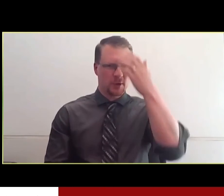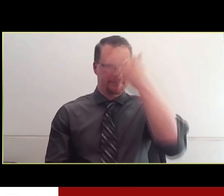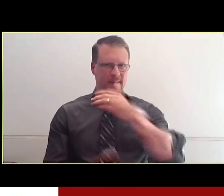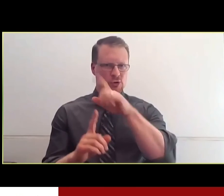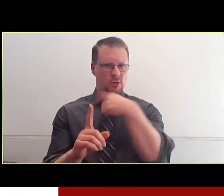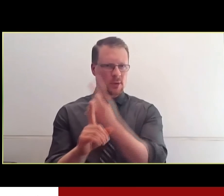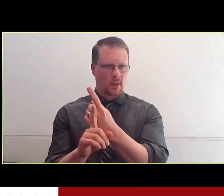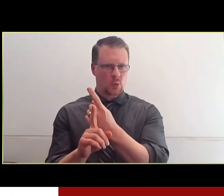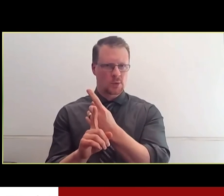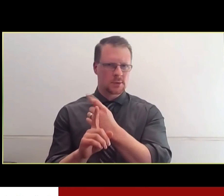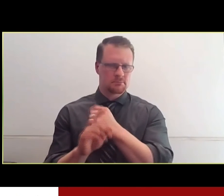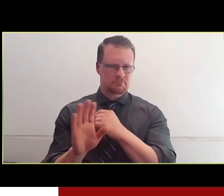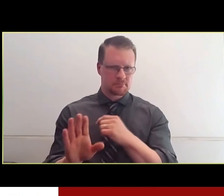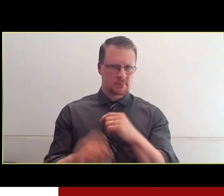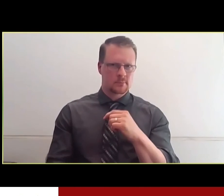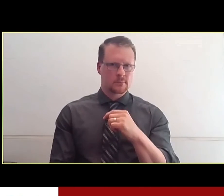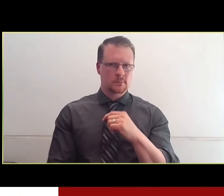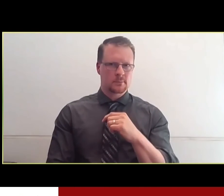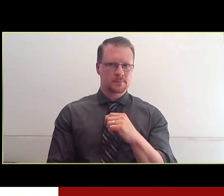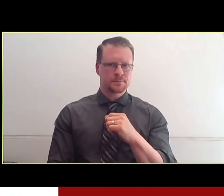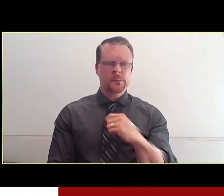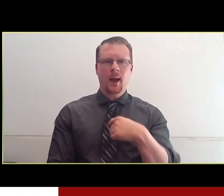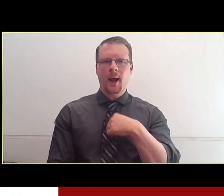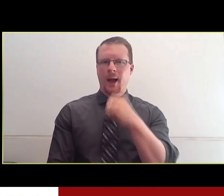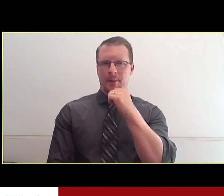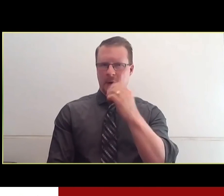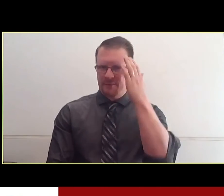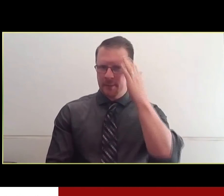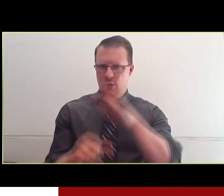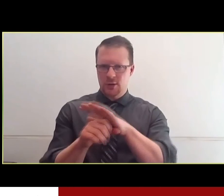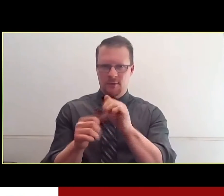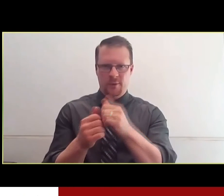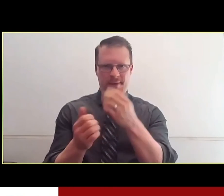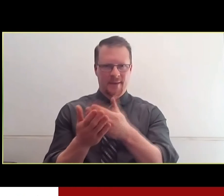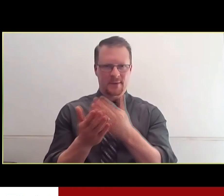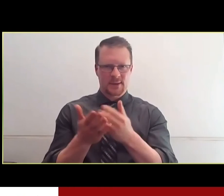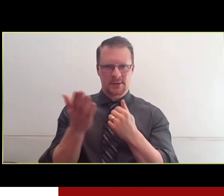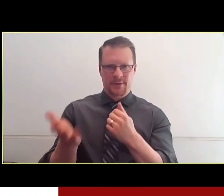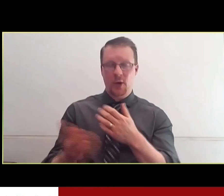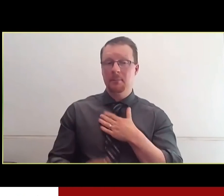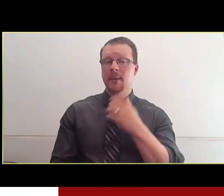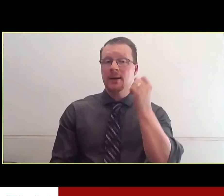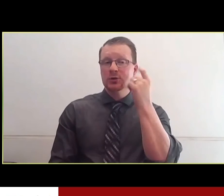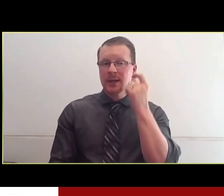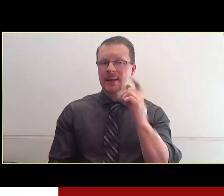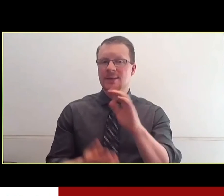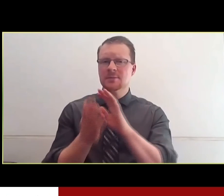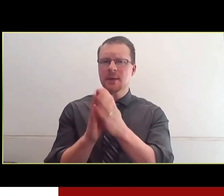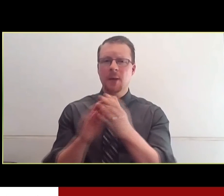I don't mean to advocate for face shields alone. And I'm not familiar enough with the evidence there.